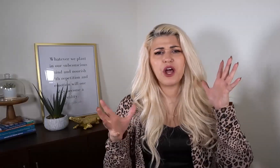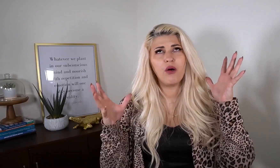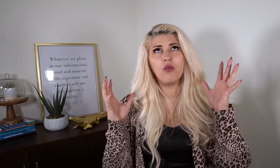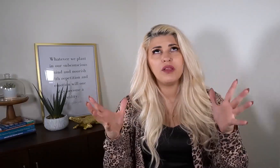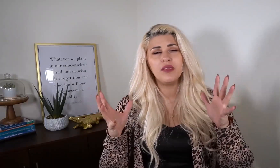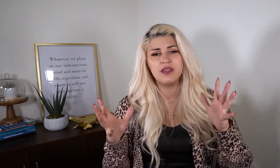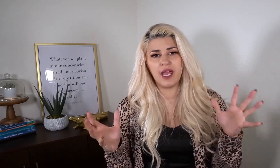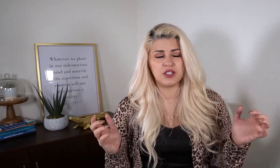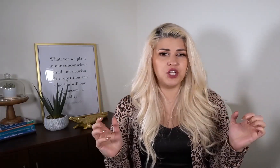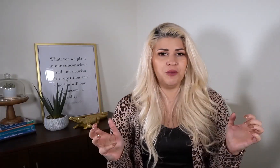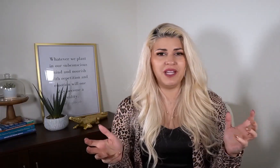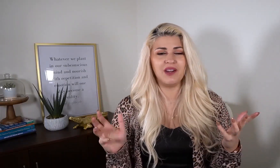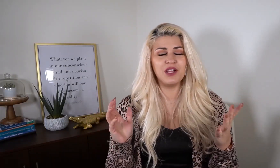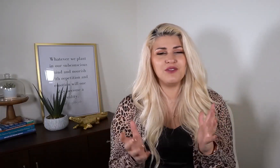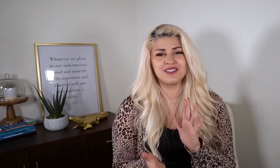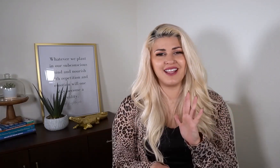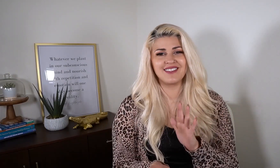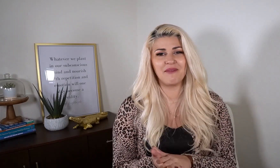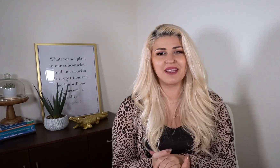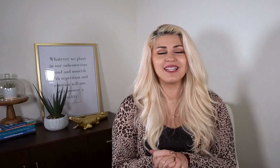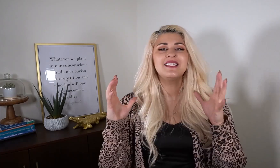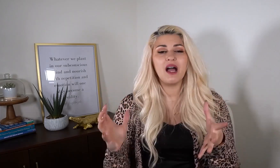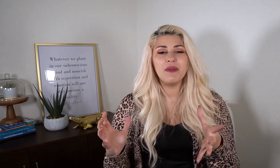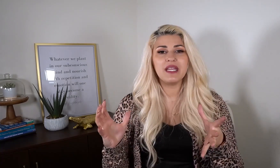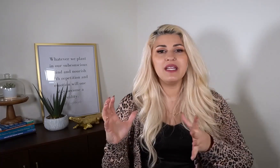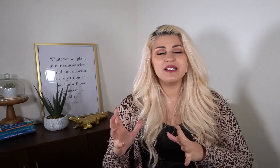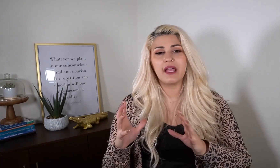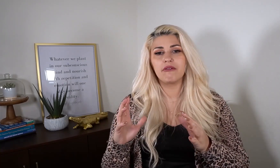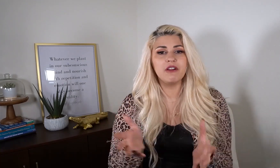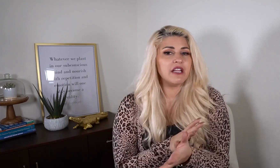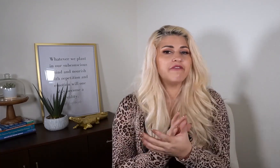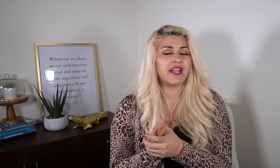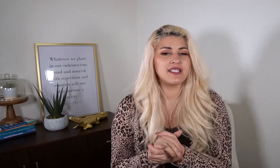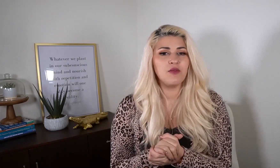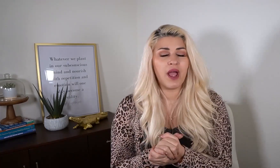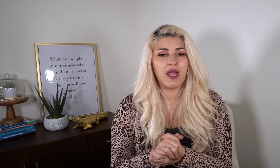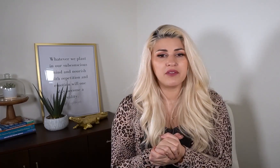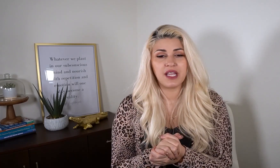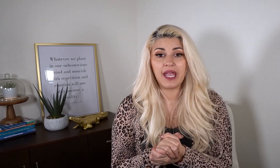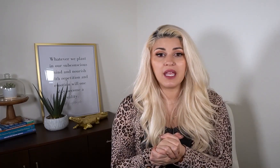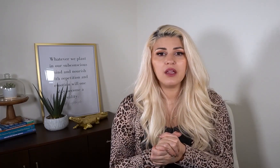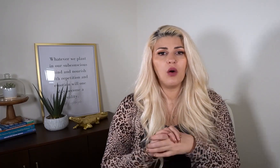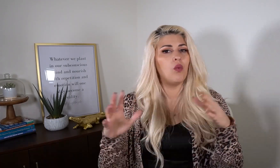Rochelle, what in the heck do you mean when you say topic? Topic is a really fancy way of saying,